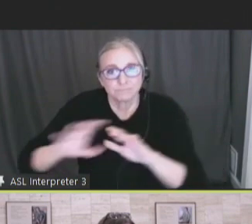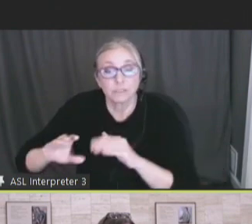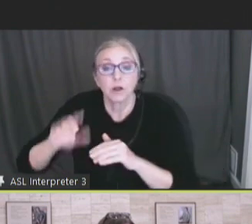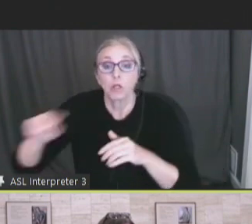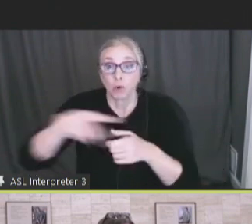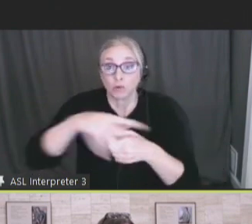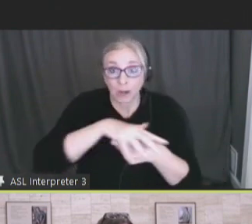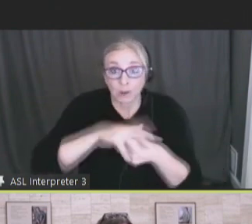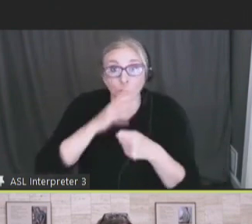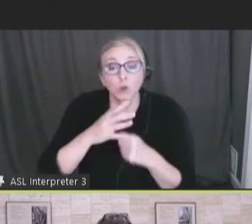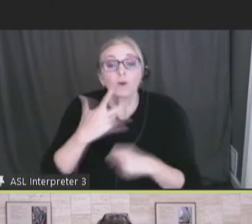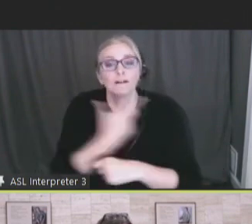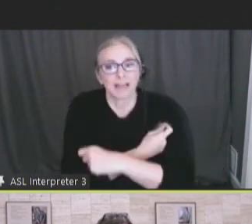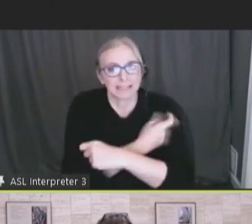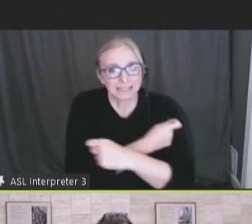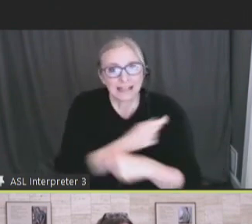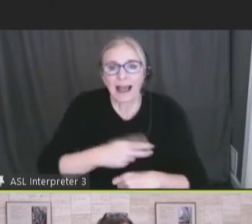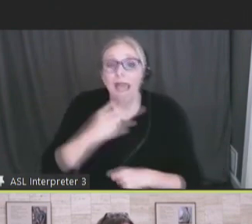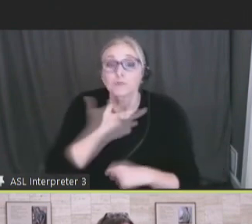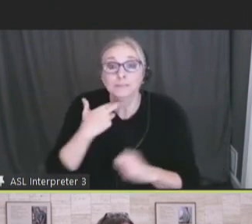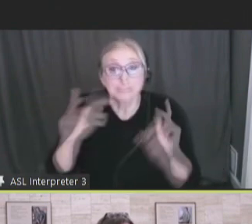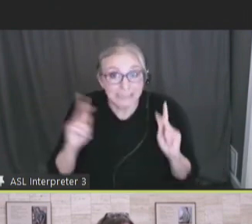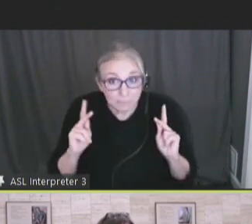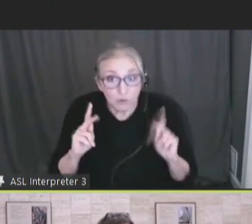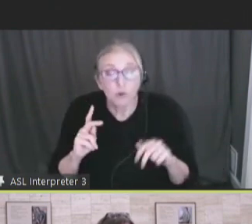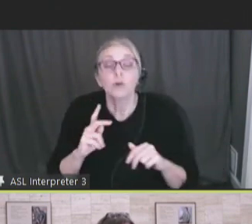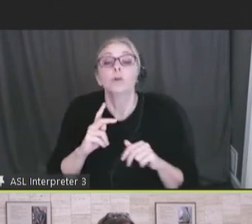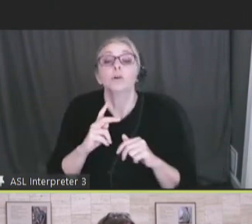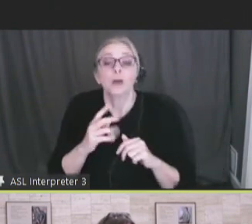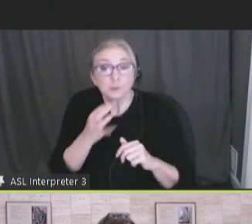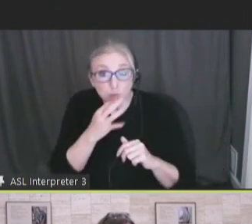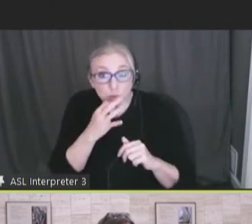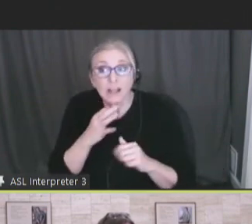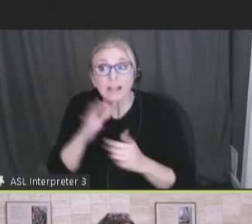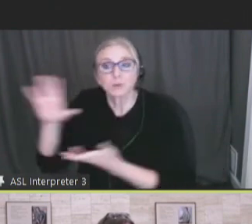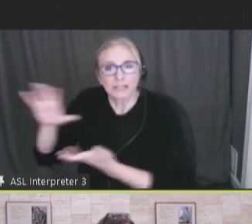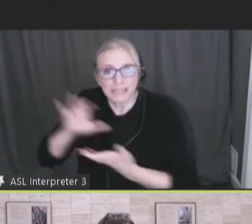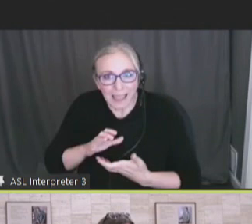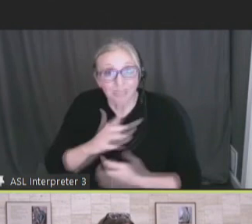to vaccinate their high-risk individuals as soon as supply arrives and launch campaigns